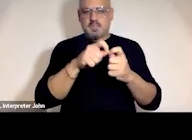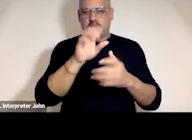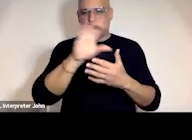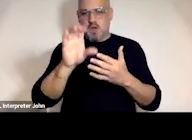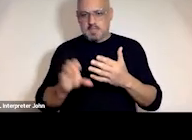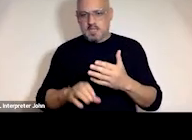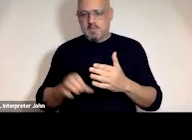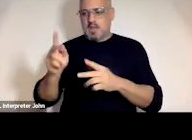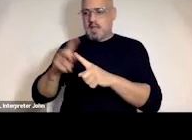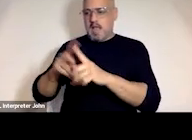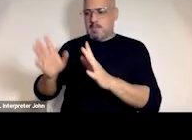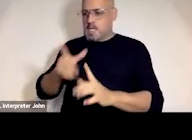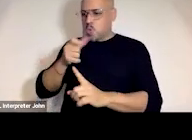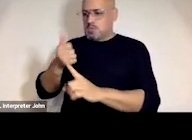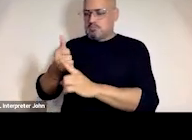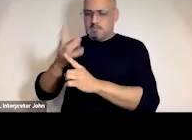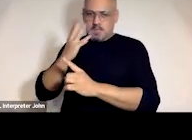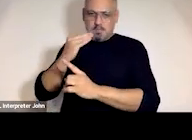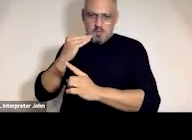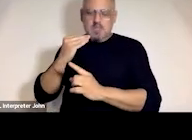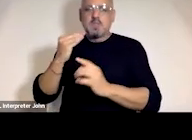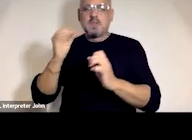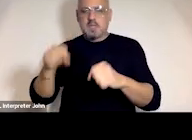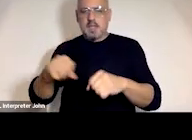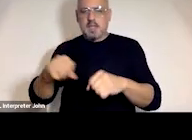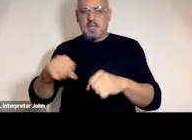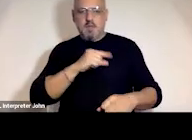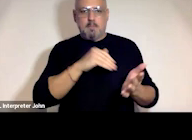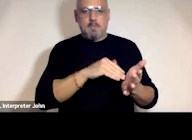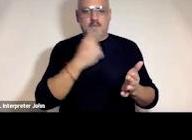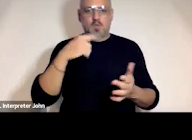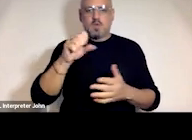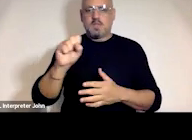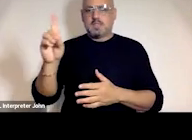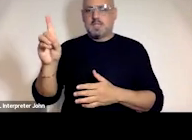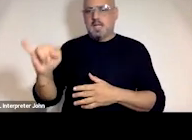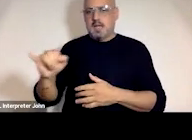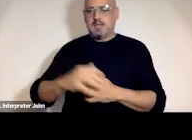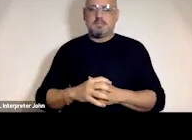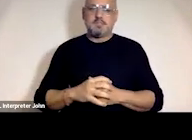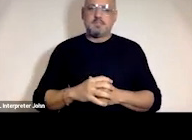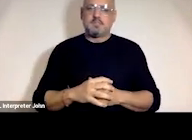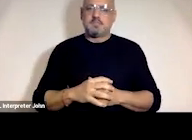the applicant who experiences them may qualify medically for Social Security disability benefits.